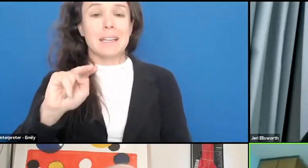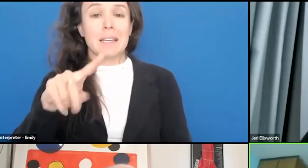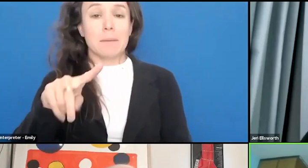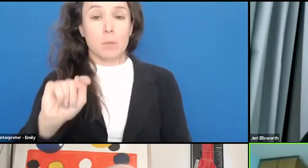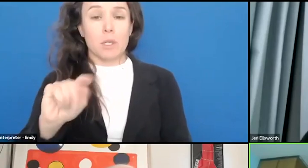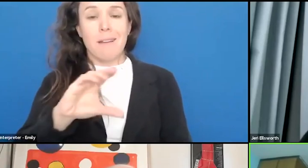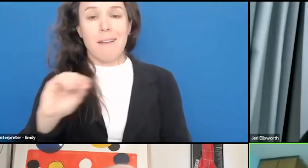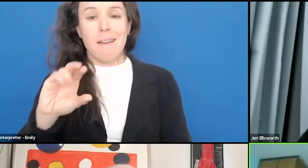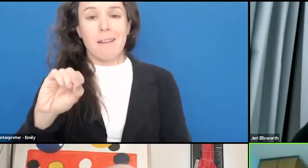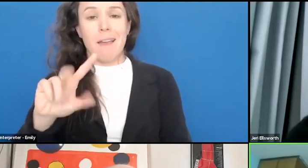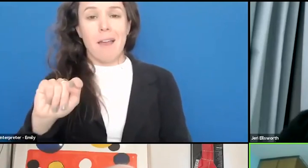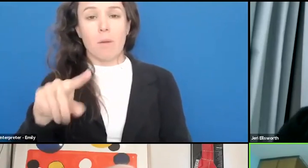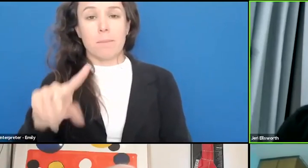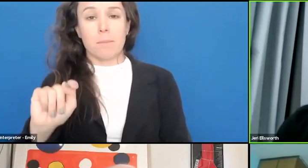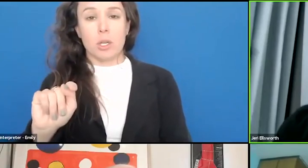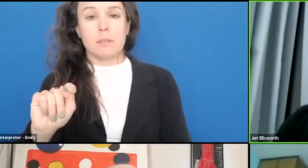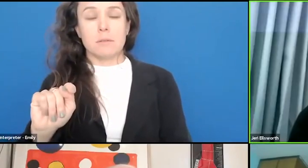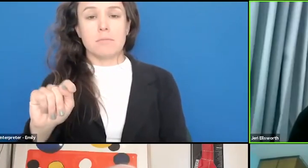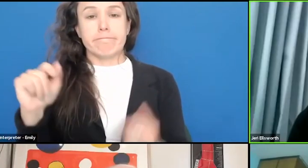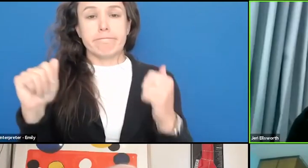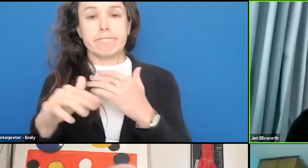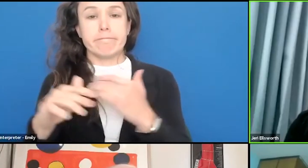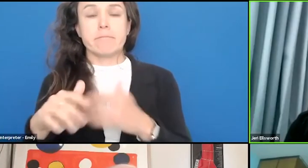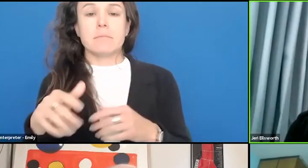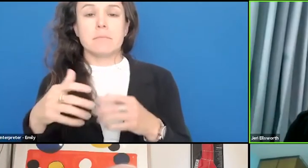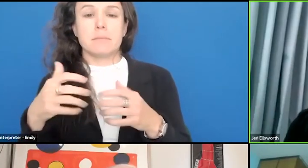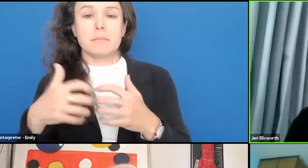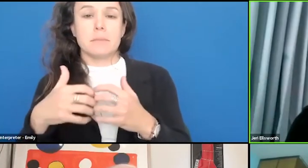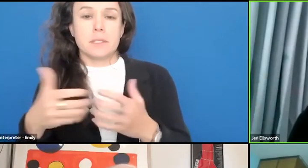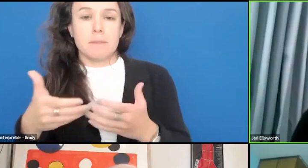I have some opinions on that. Coming from the video game